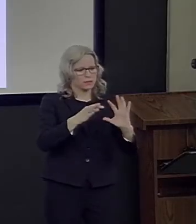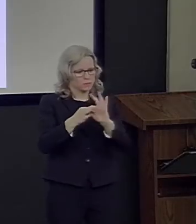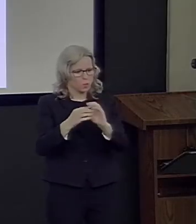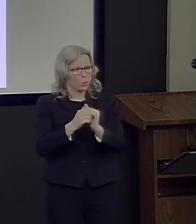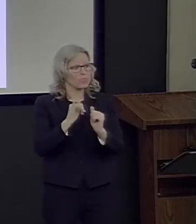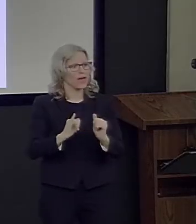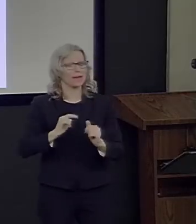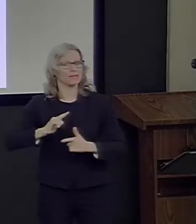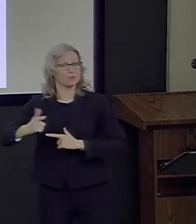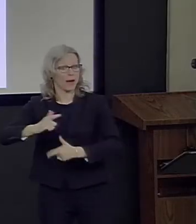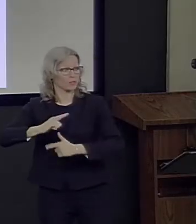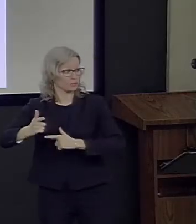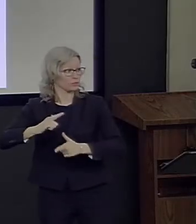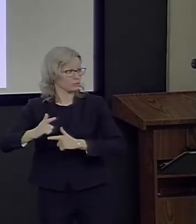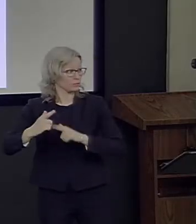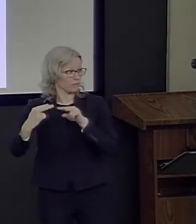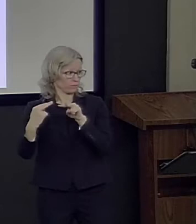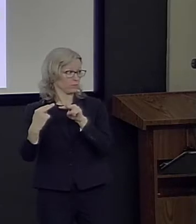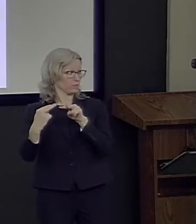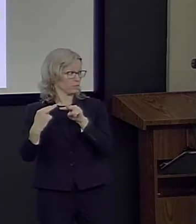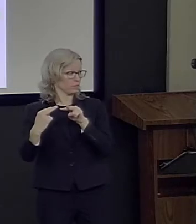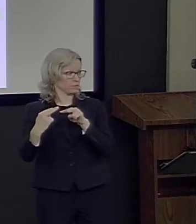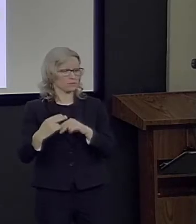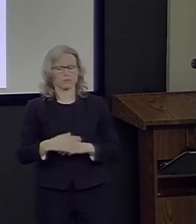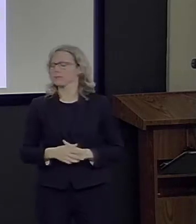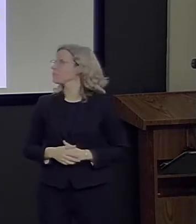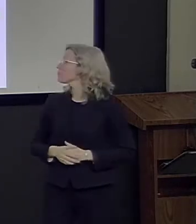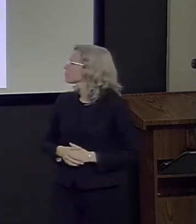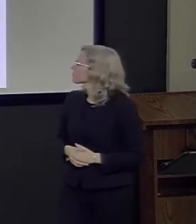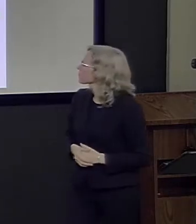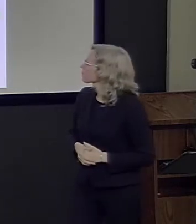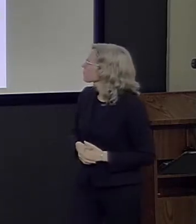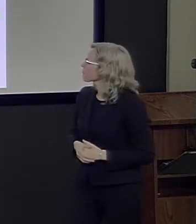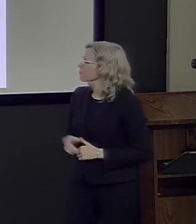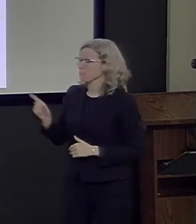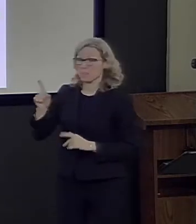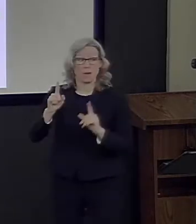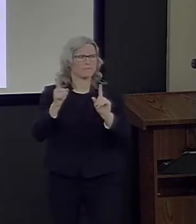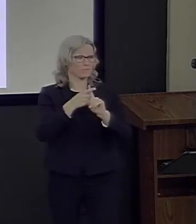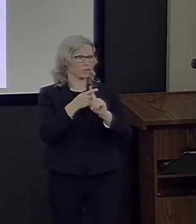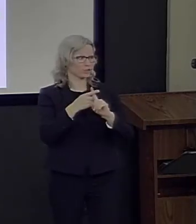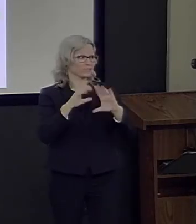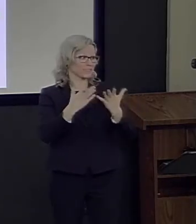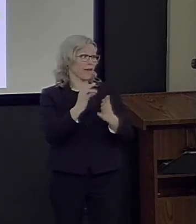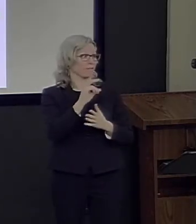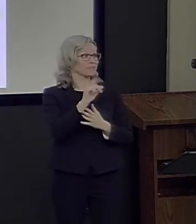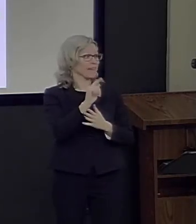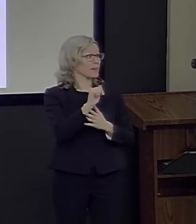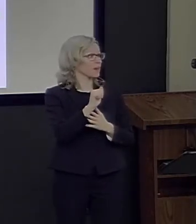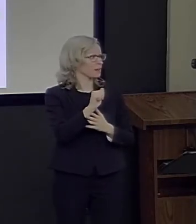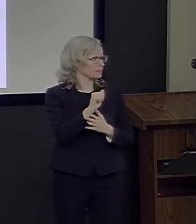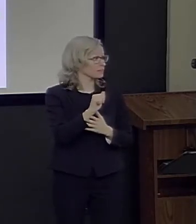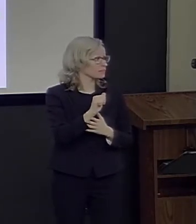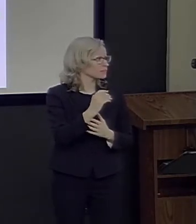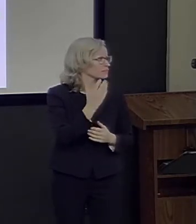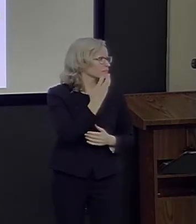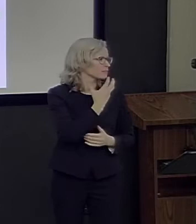So okay, so this is the first set of data, and it's actually extraordinarily exciting.